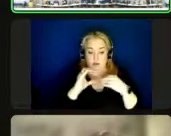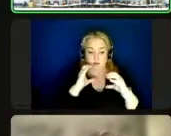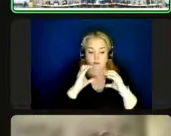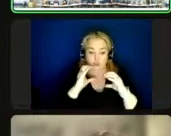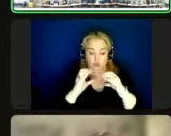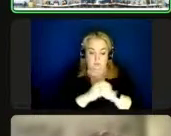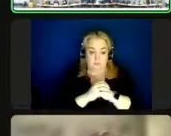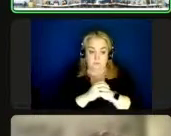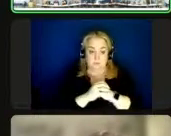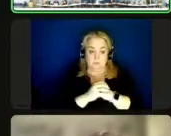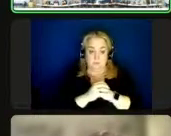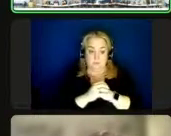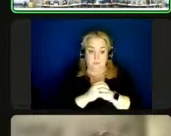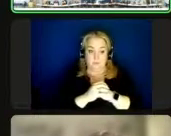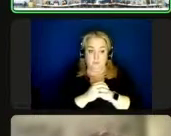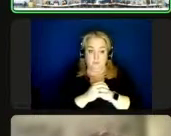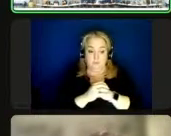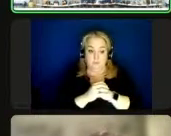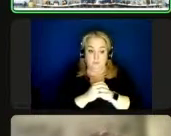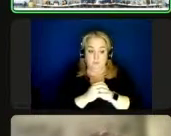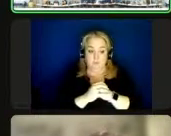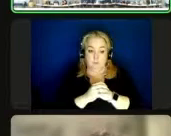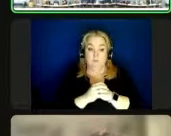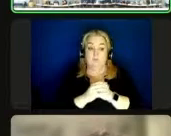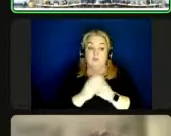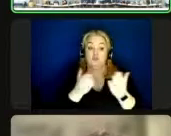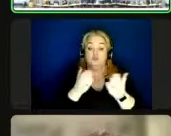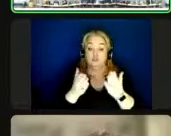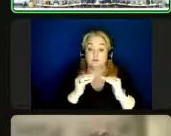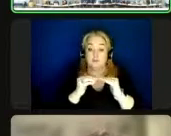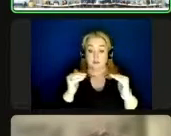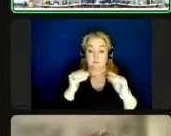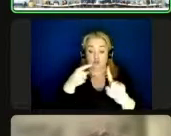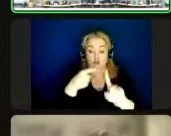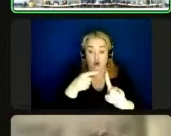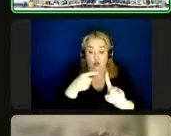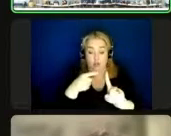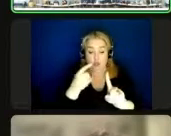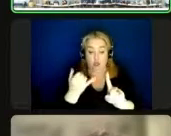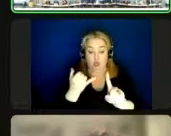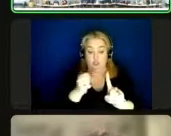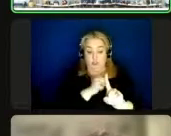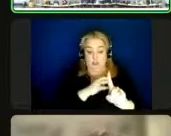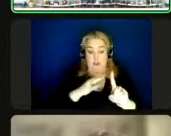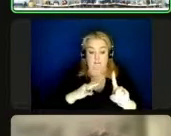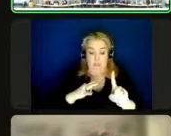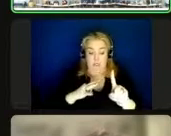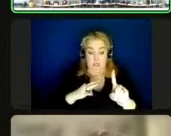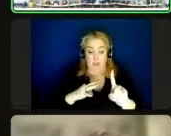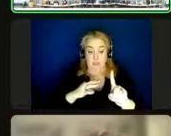AND THEN THAT PROCESS WITH